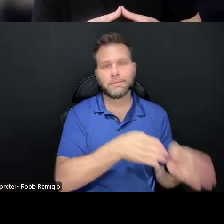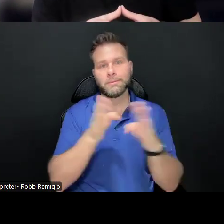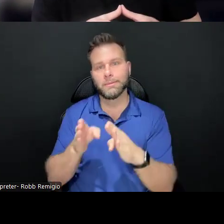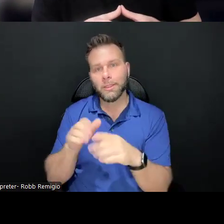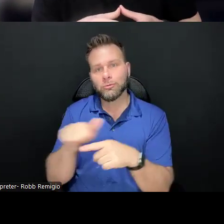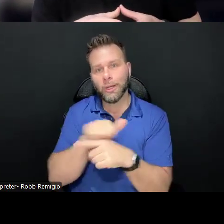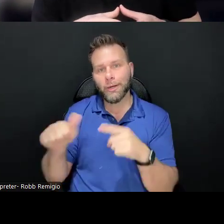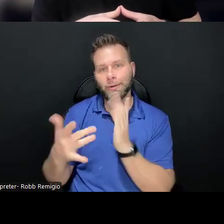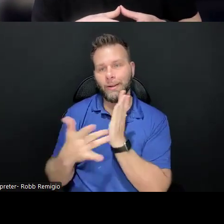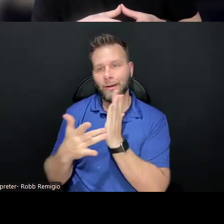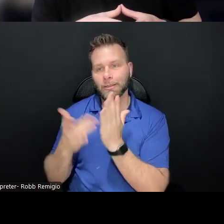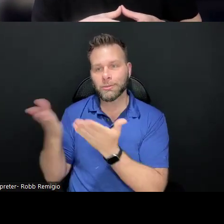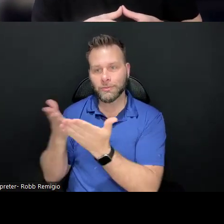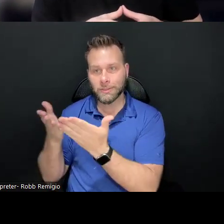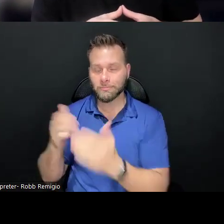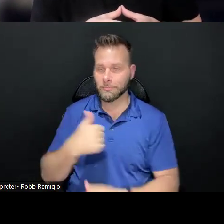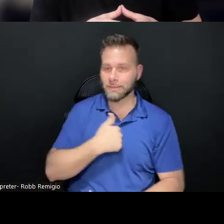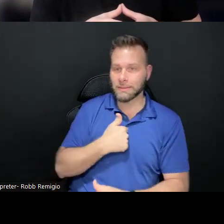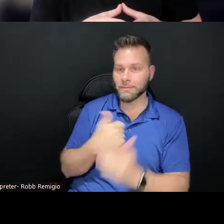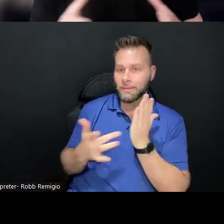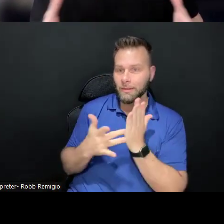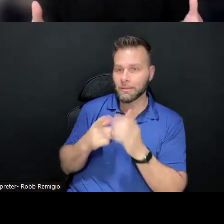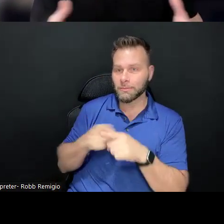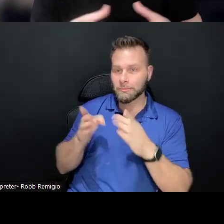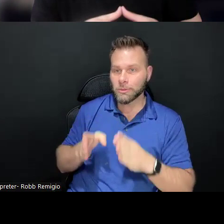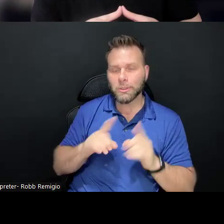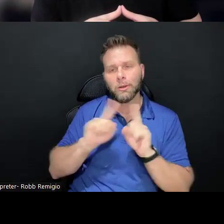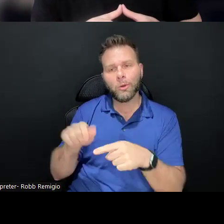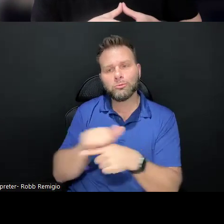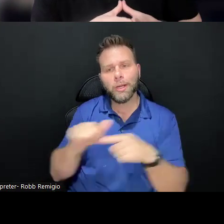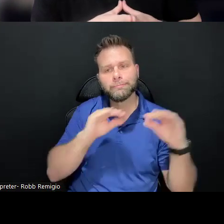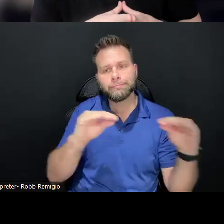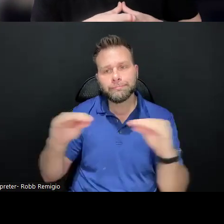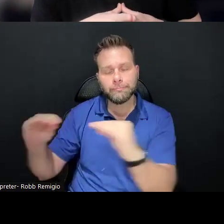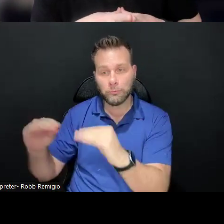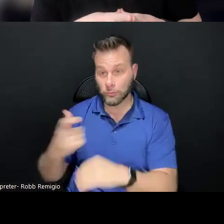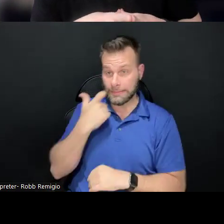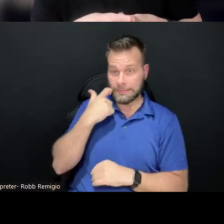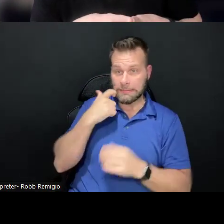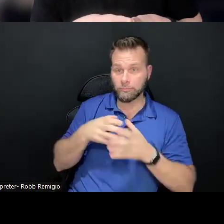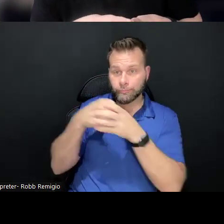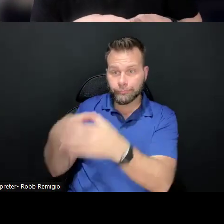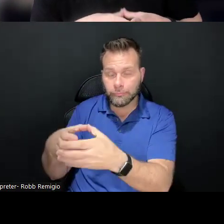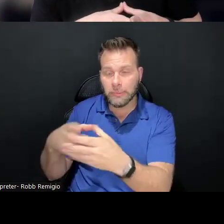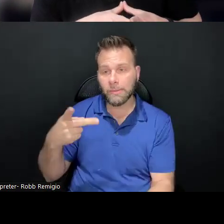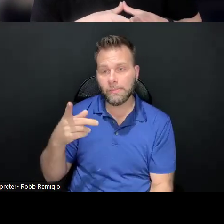And as the name implies, I'm a I also go out to do trainings. For example, recently I went